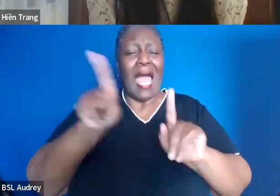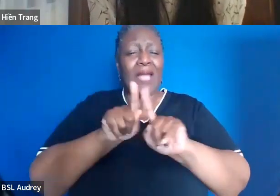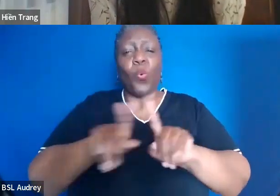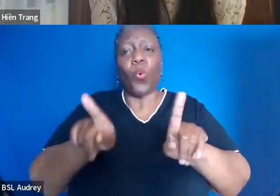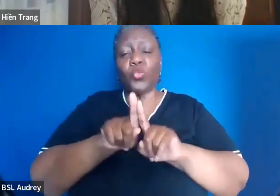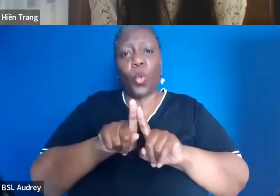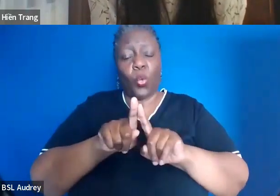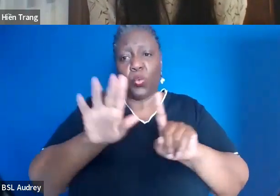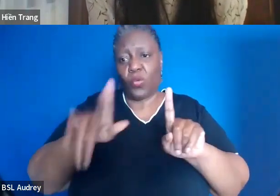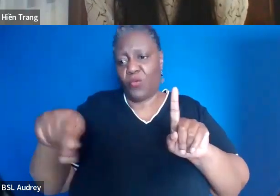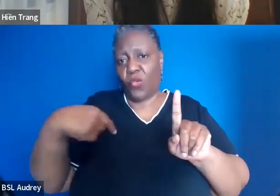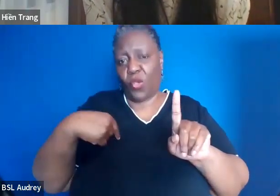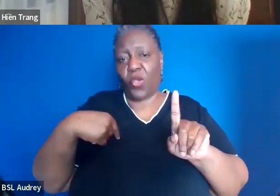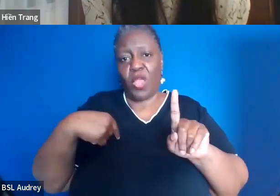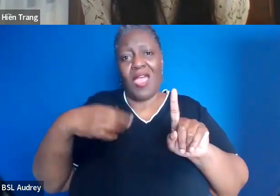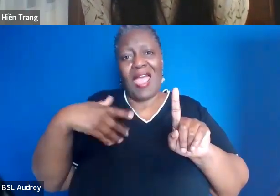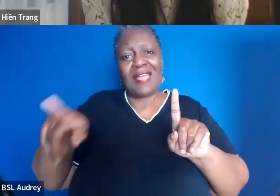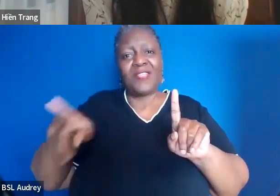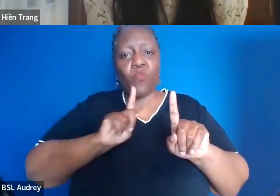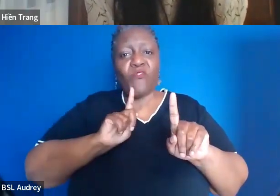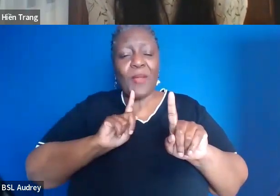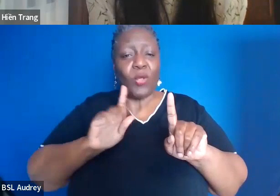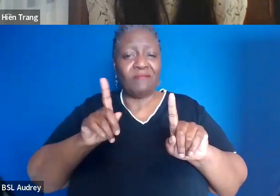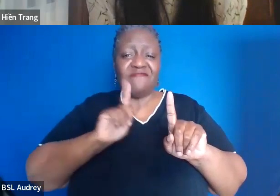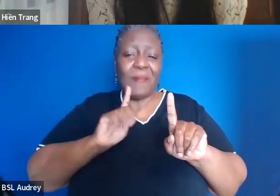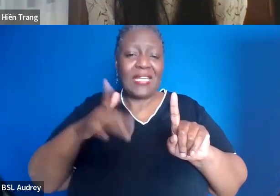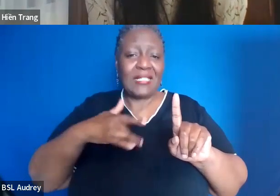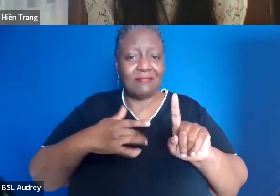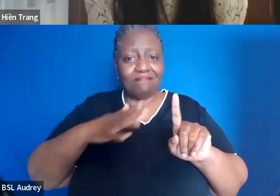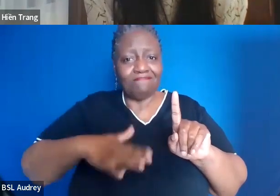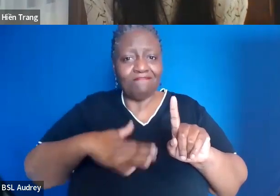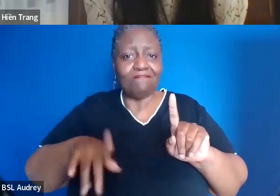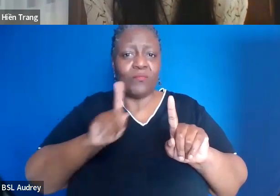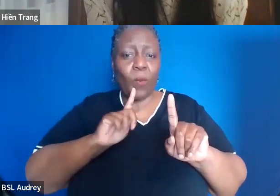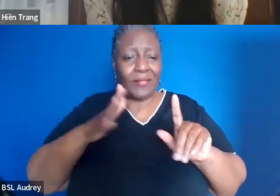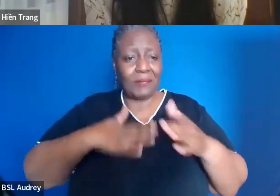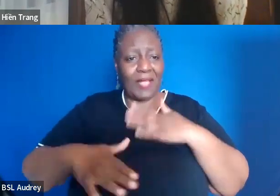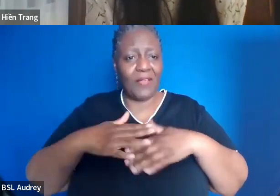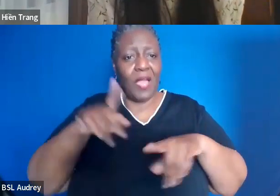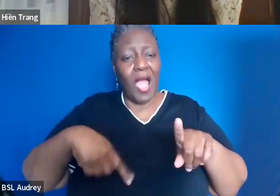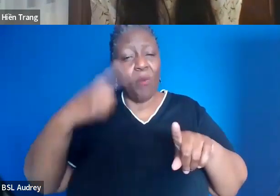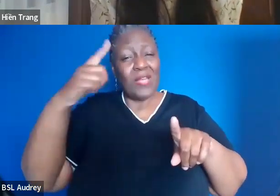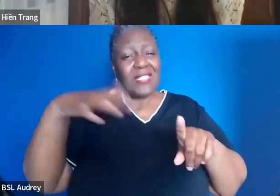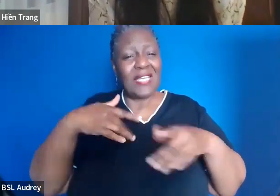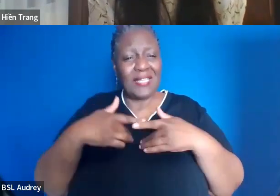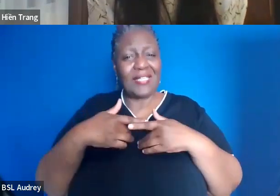I wonder if you both think that there's like an inherent um an inherent ease with feminities in